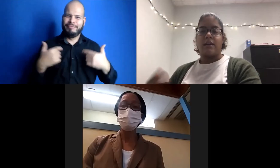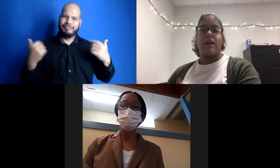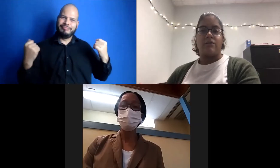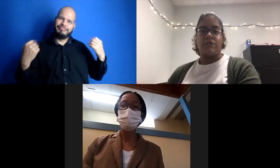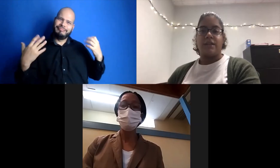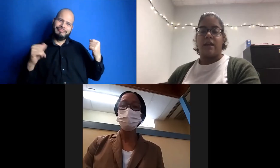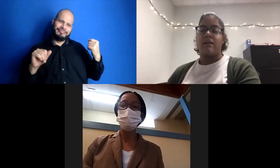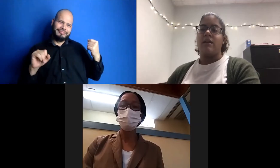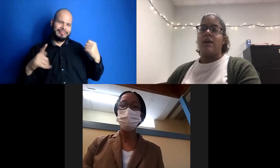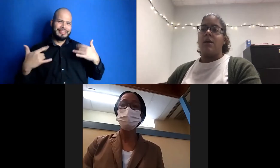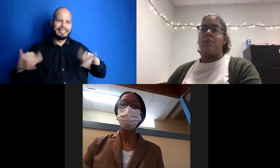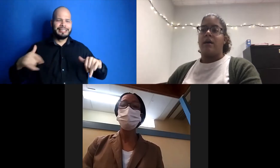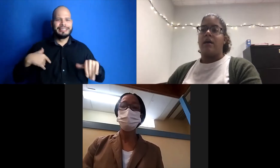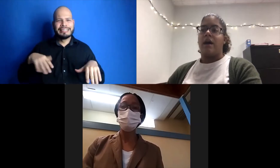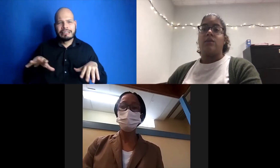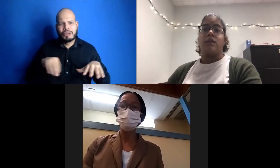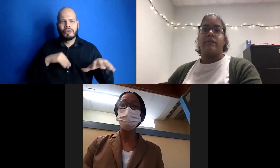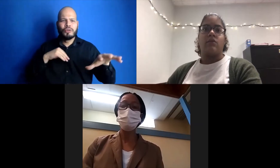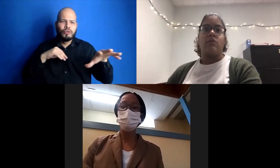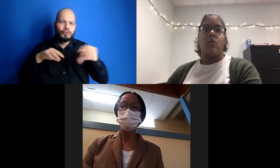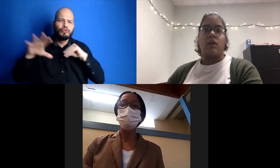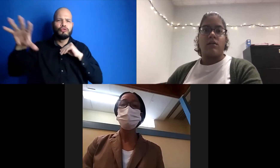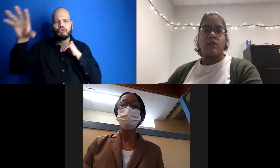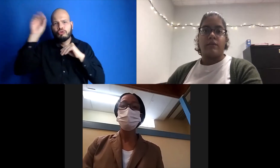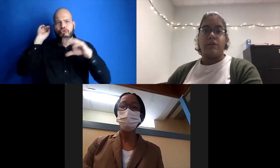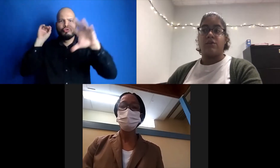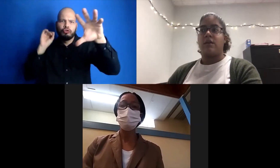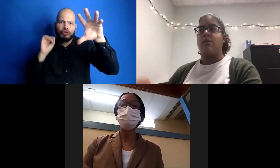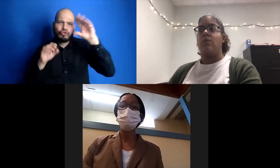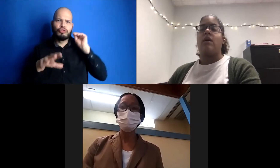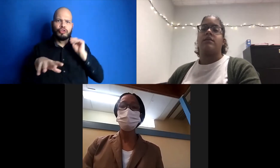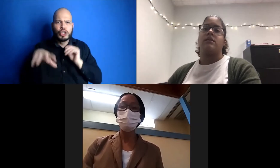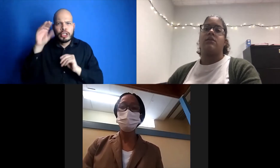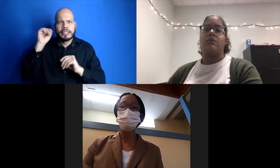of understand but I would love to learn more in the future so I would want to go to those